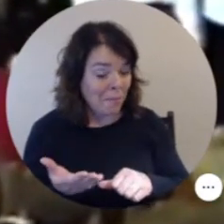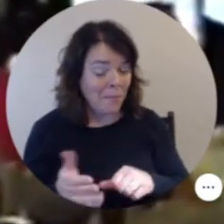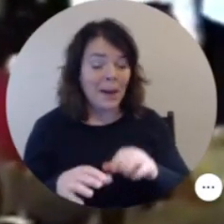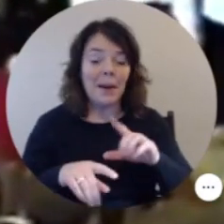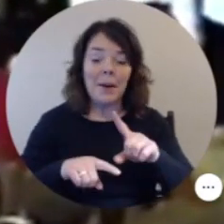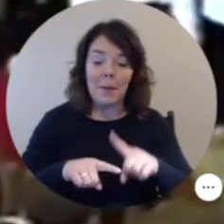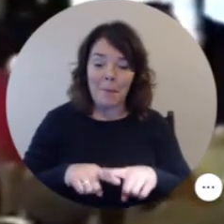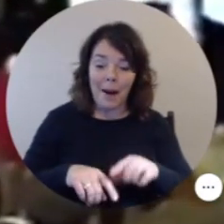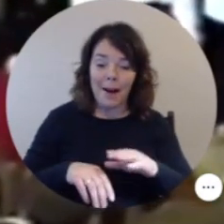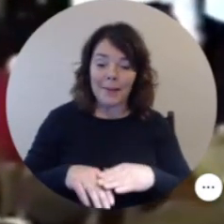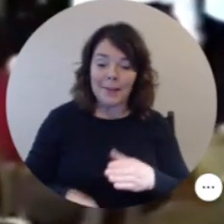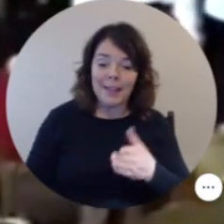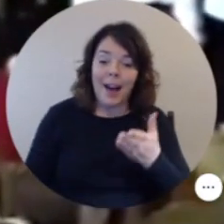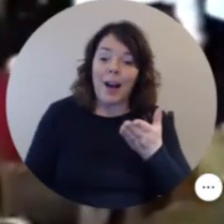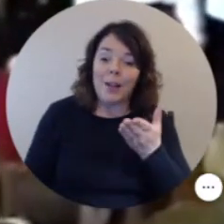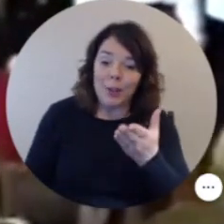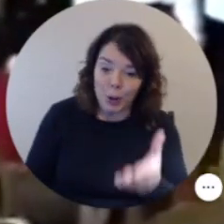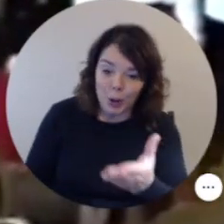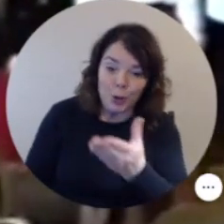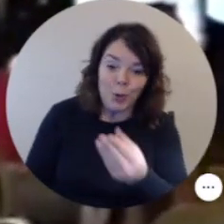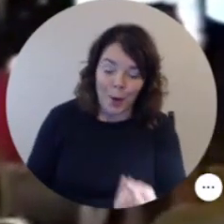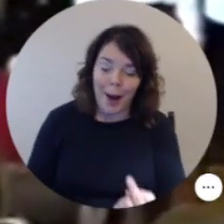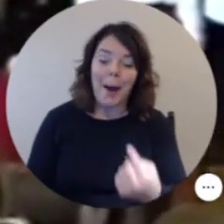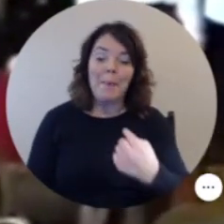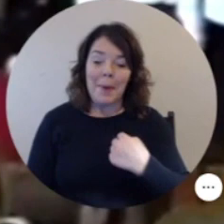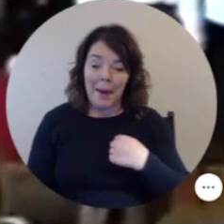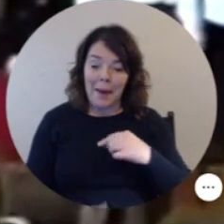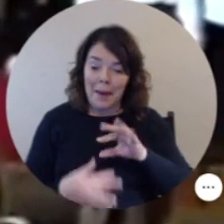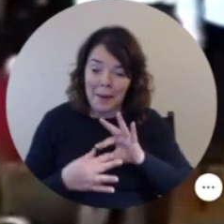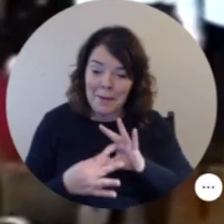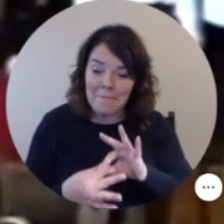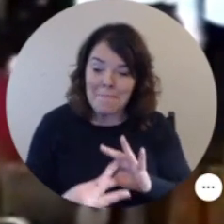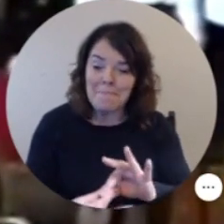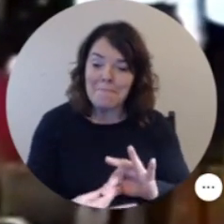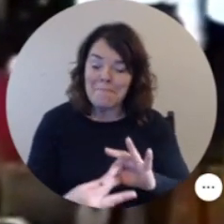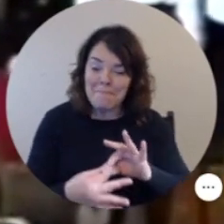Depends on you and me